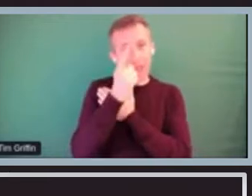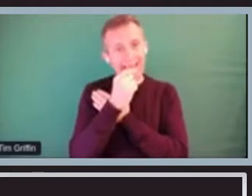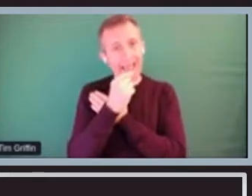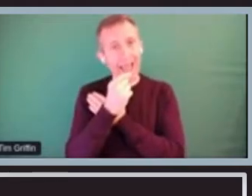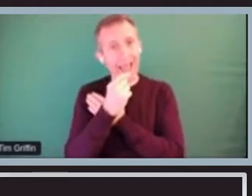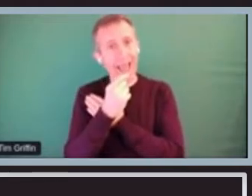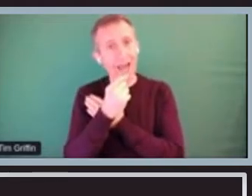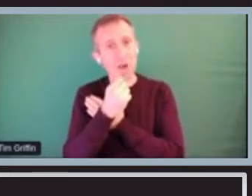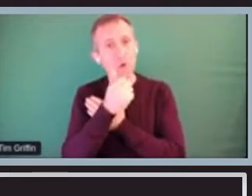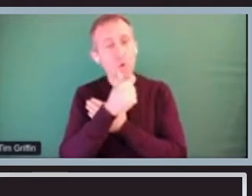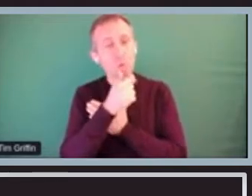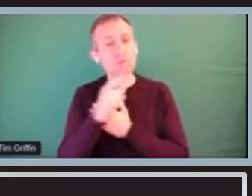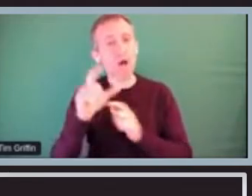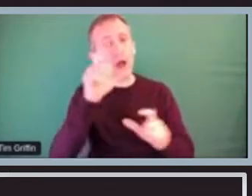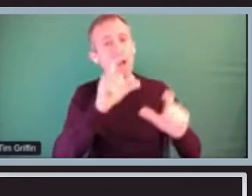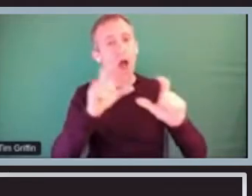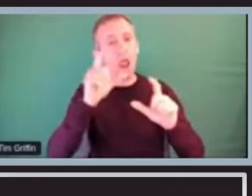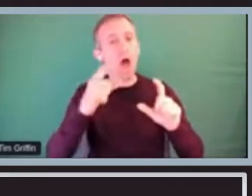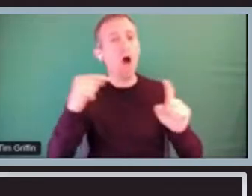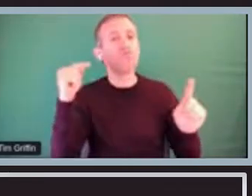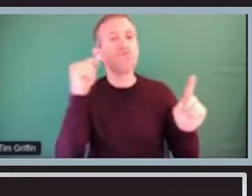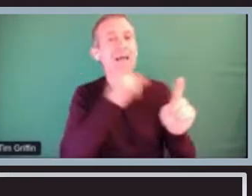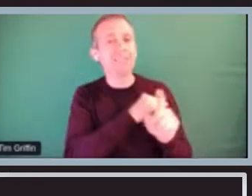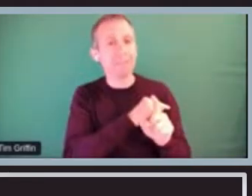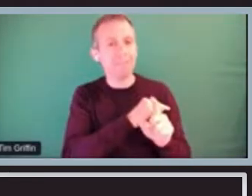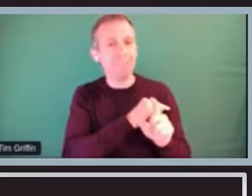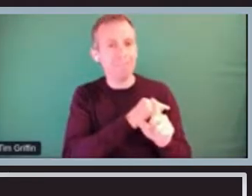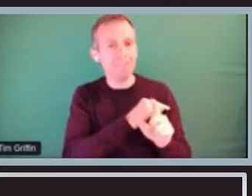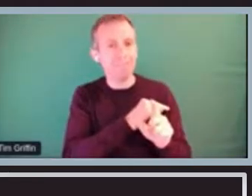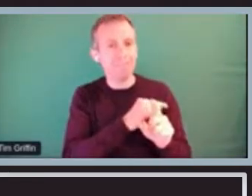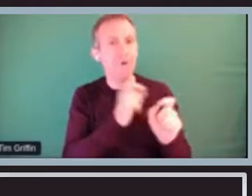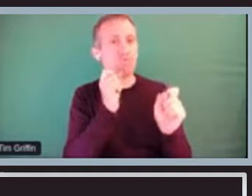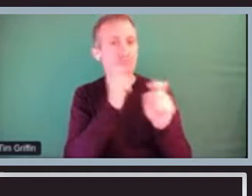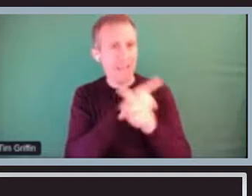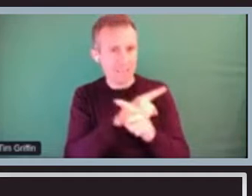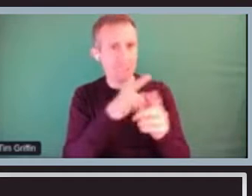a colour randomiser that would offer an accessible colour combination from our brand.